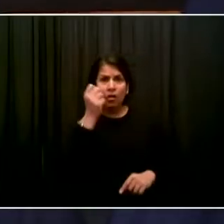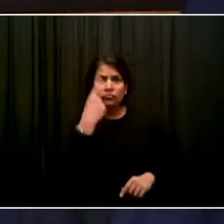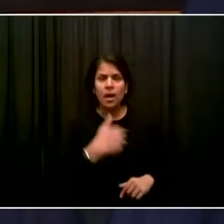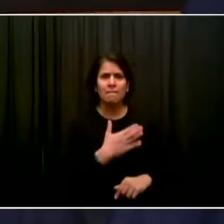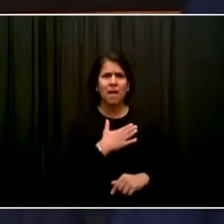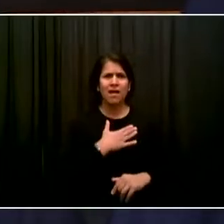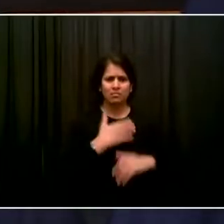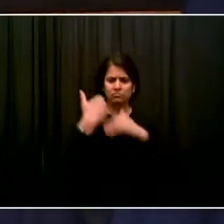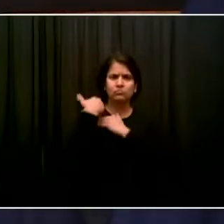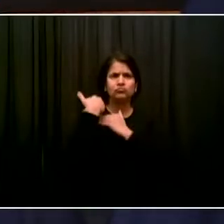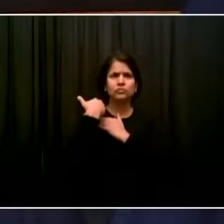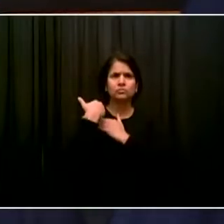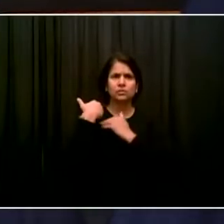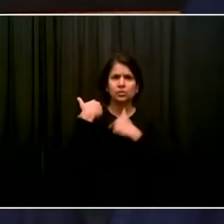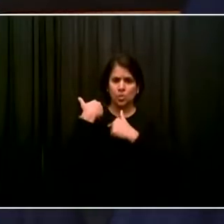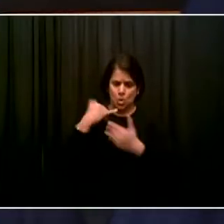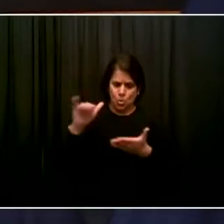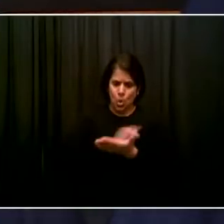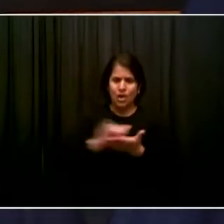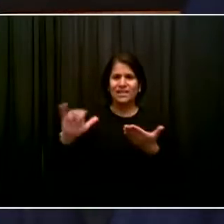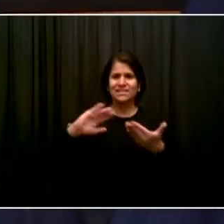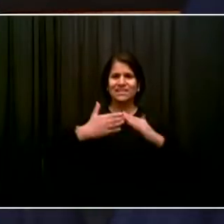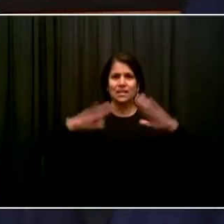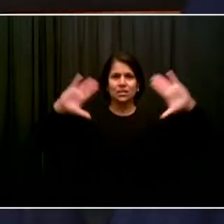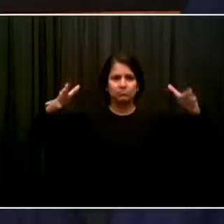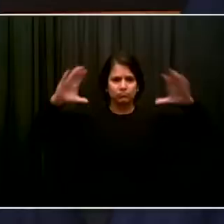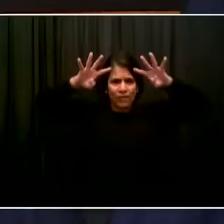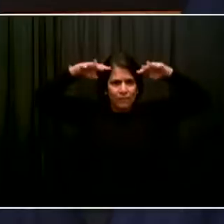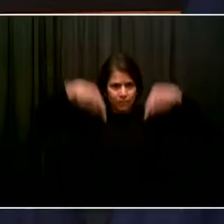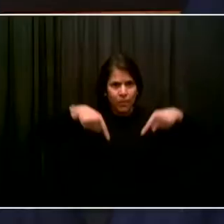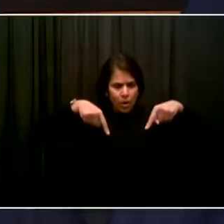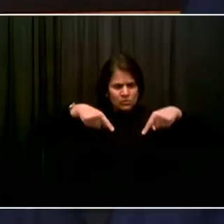I KNOW HAWT I MUST DO FOR THE CITY.